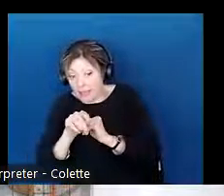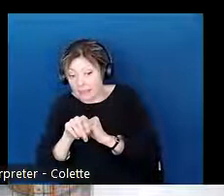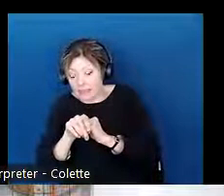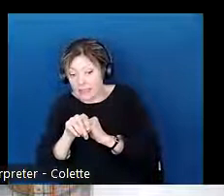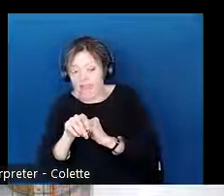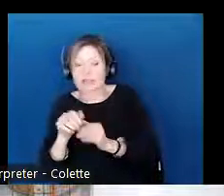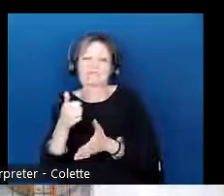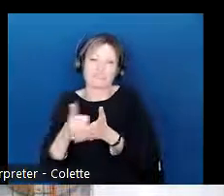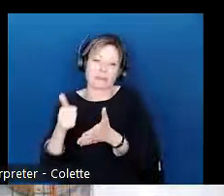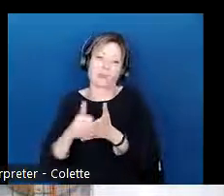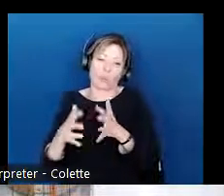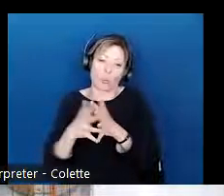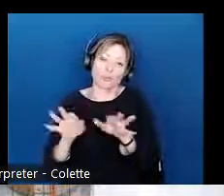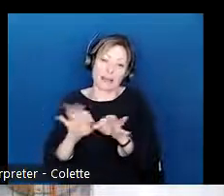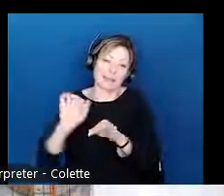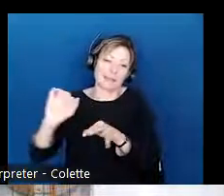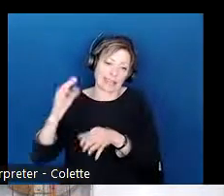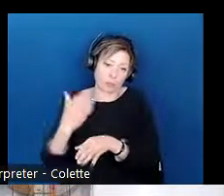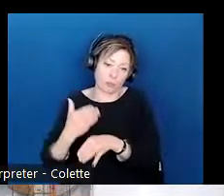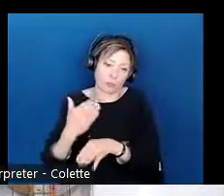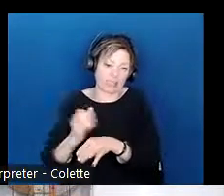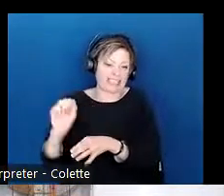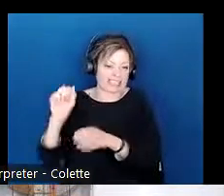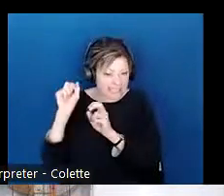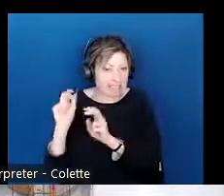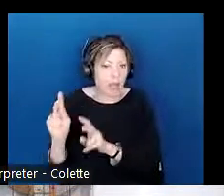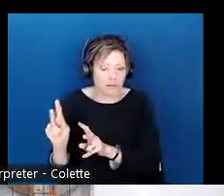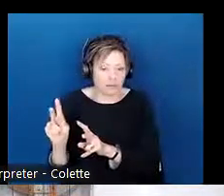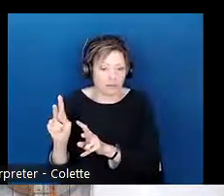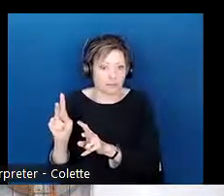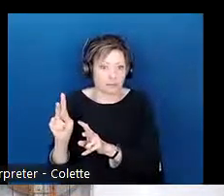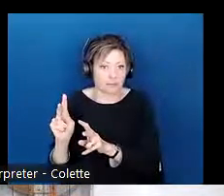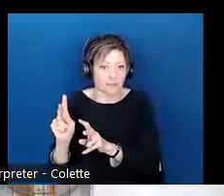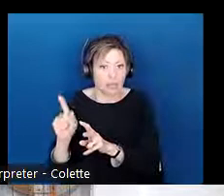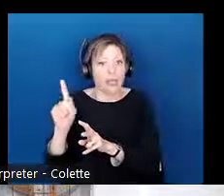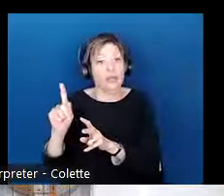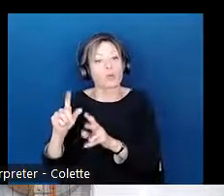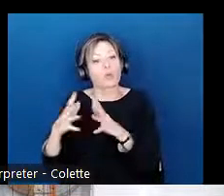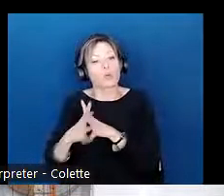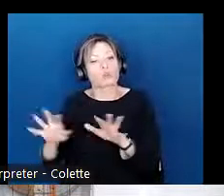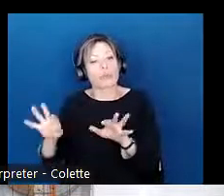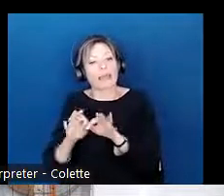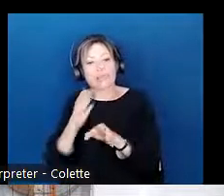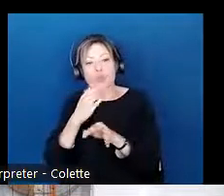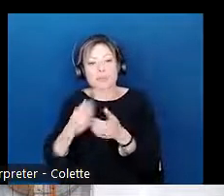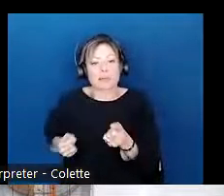Walter Bailey. It's his style and he works with a chainsaw directly on the timber he actually works